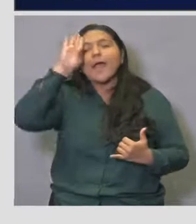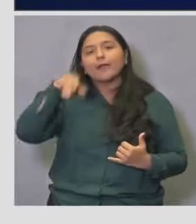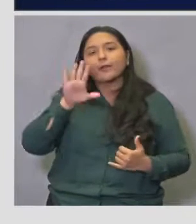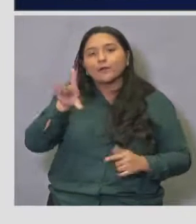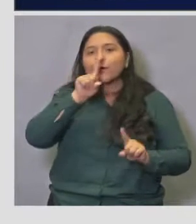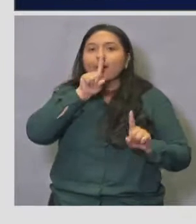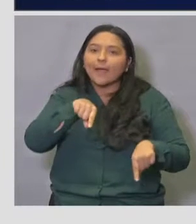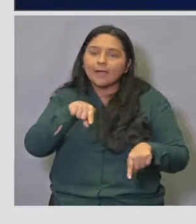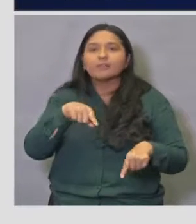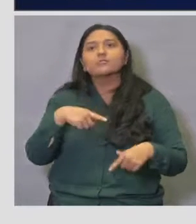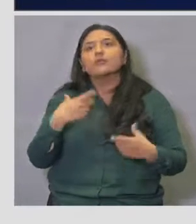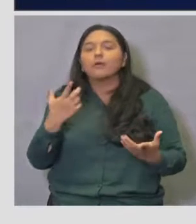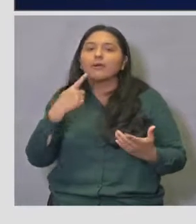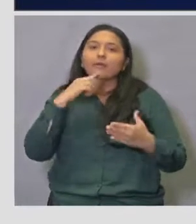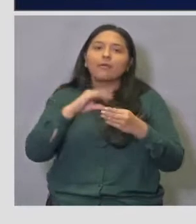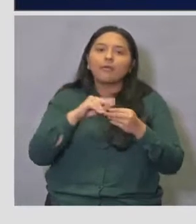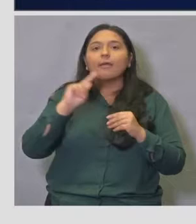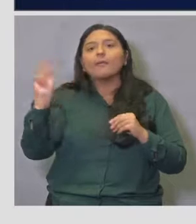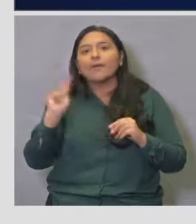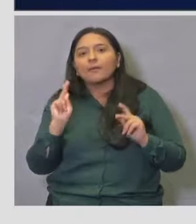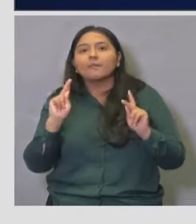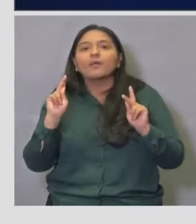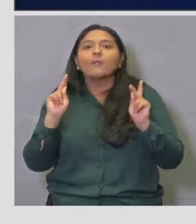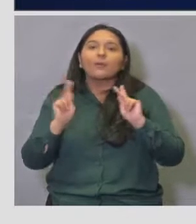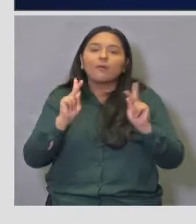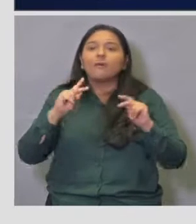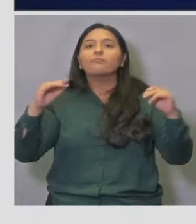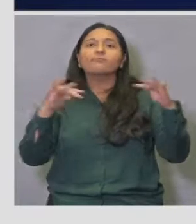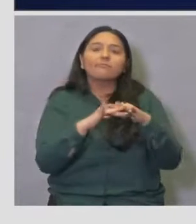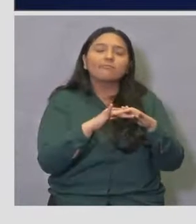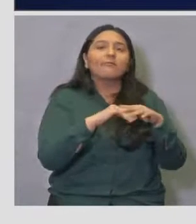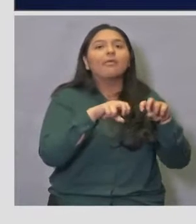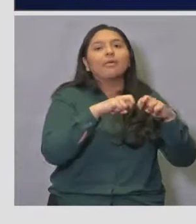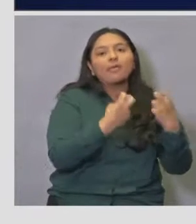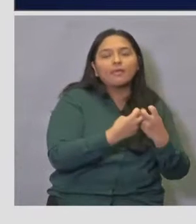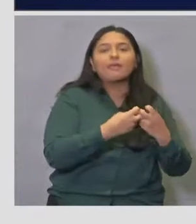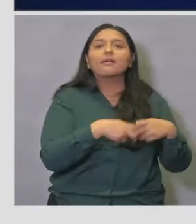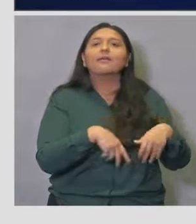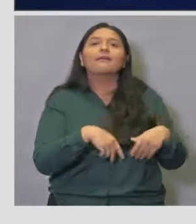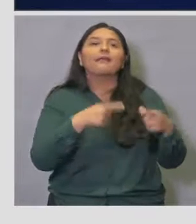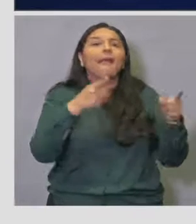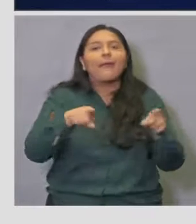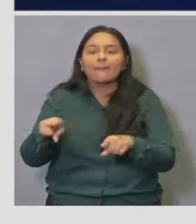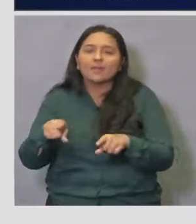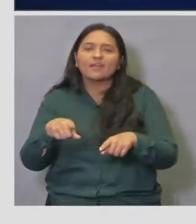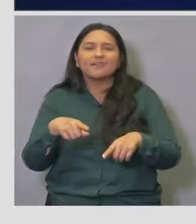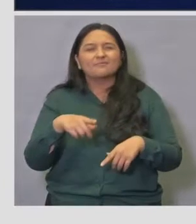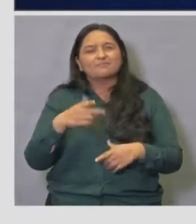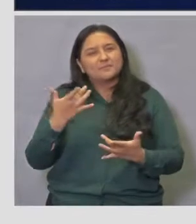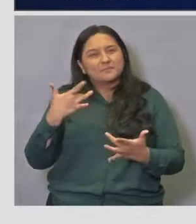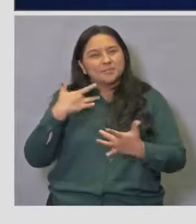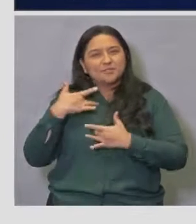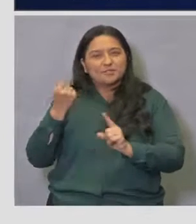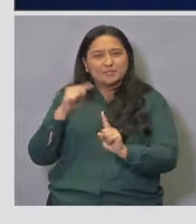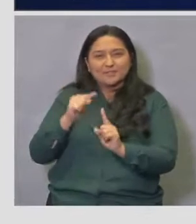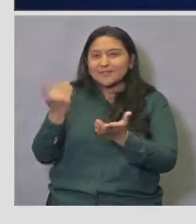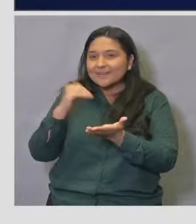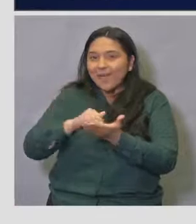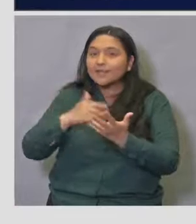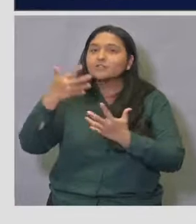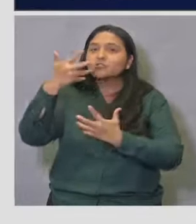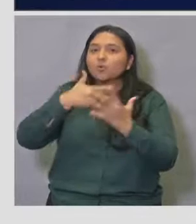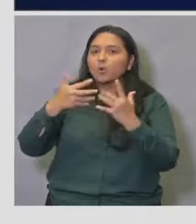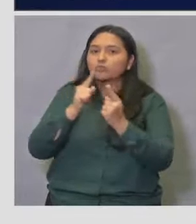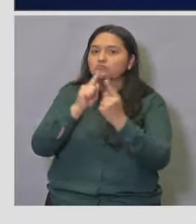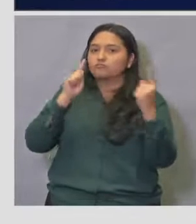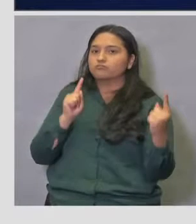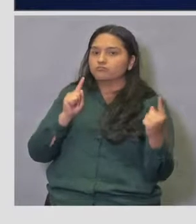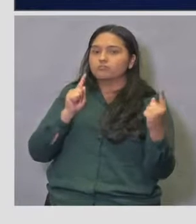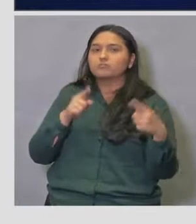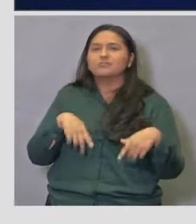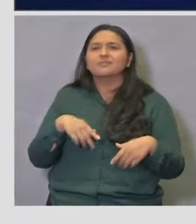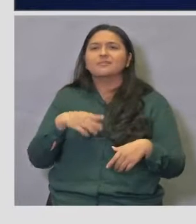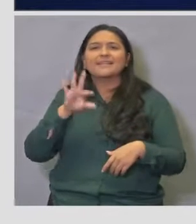I KNOW YOUR ANSWER IS GOING TO